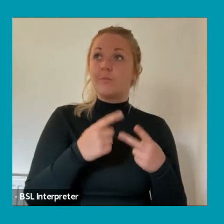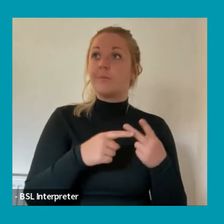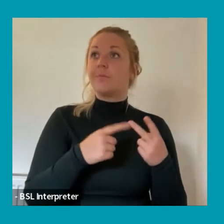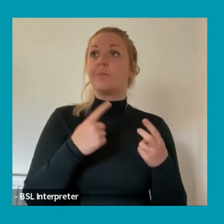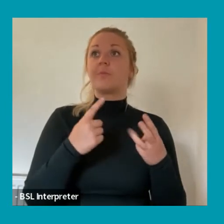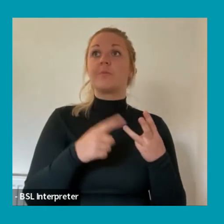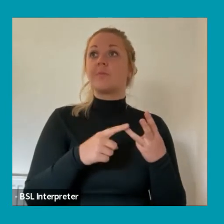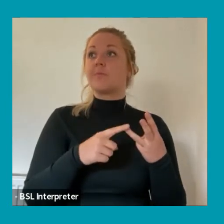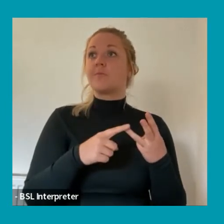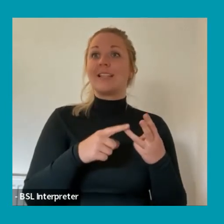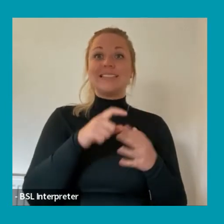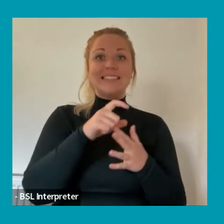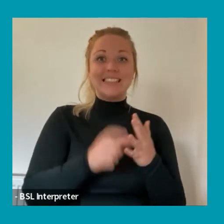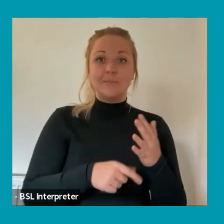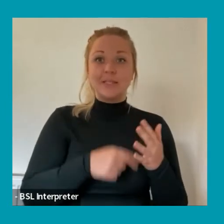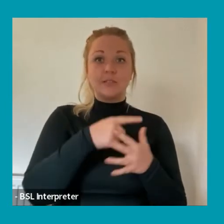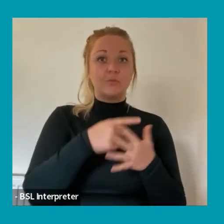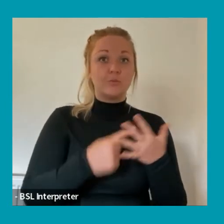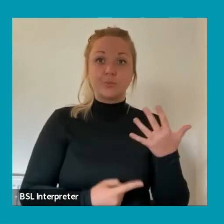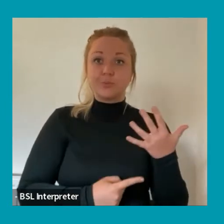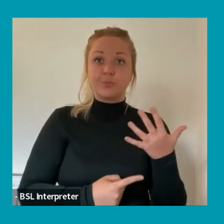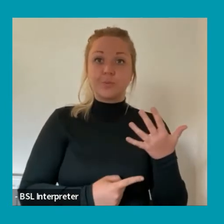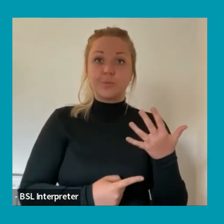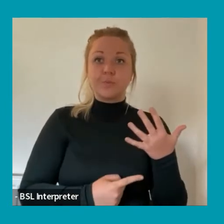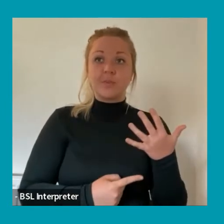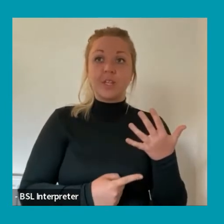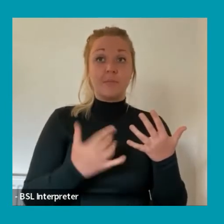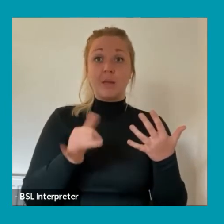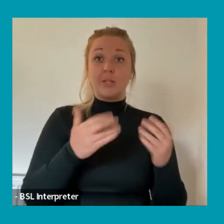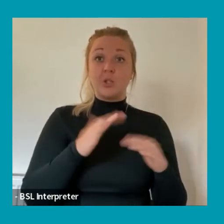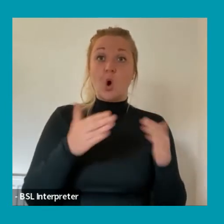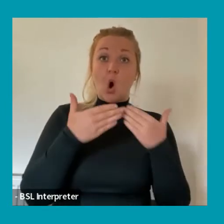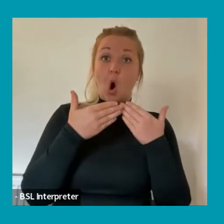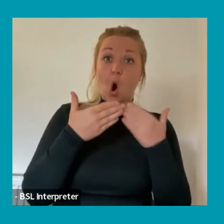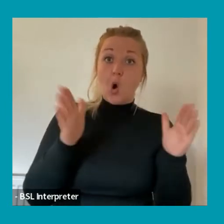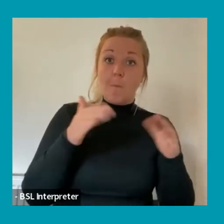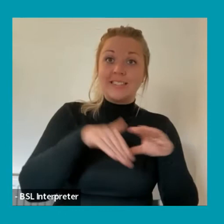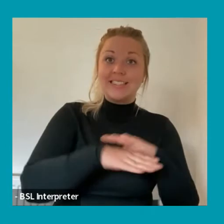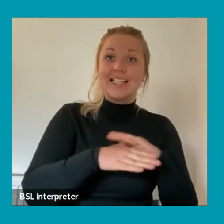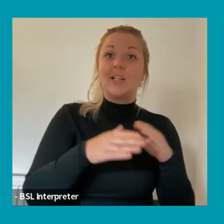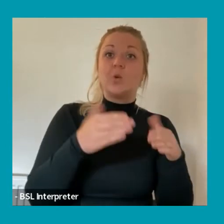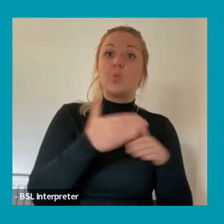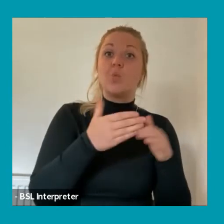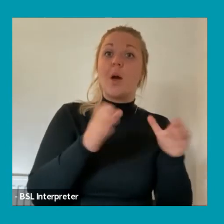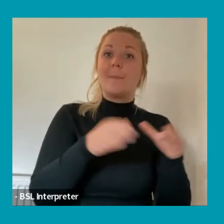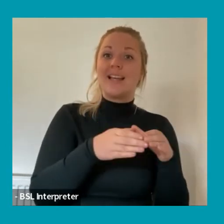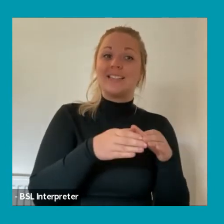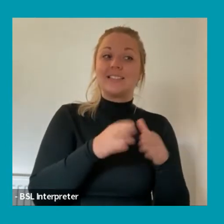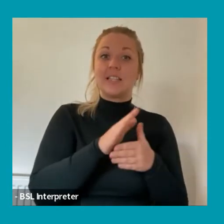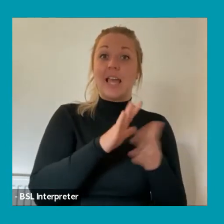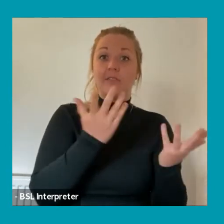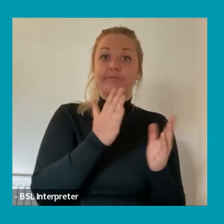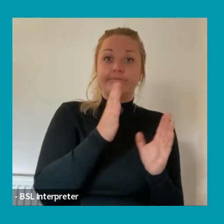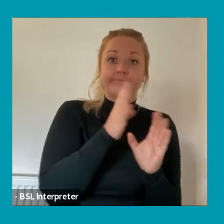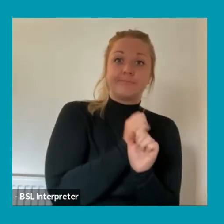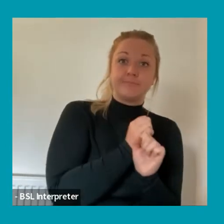be open about those diversities within the workplace some we can't use that lived experience. We can't take benefit from it.